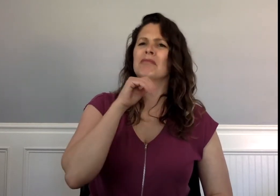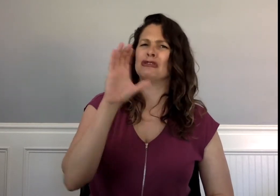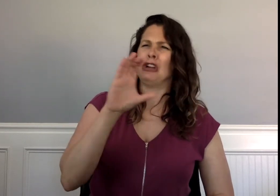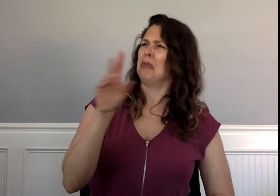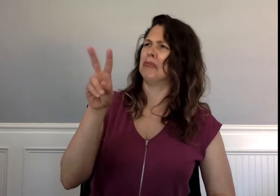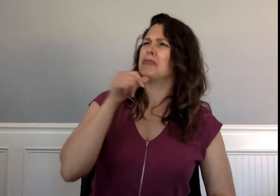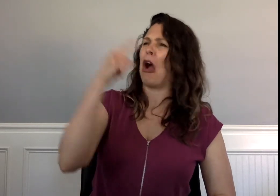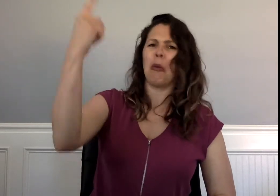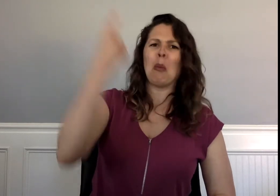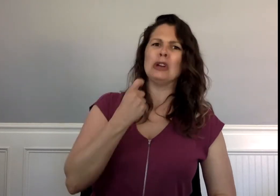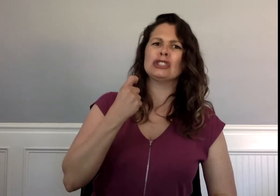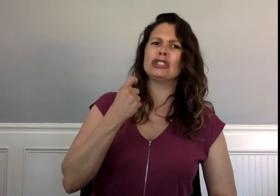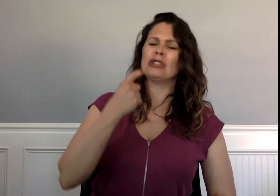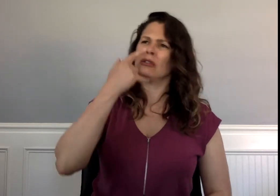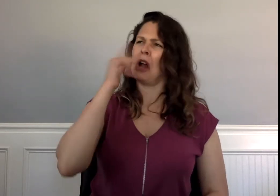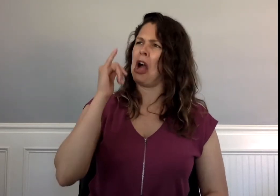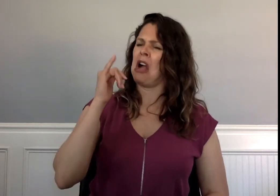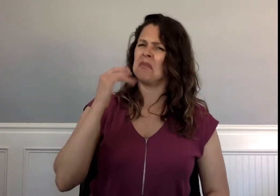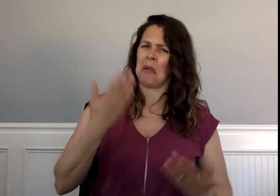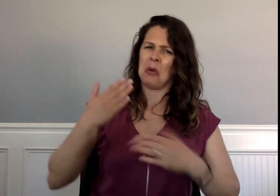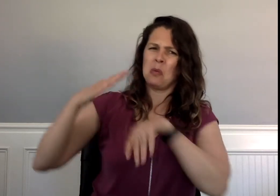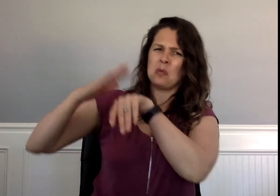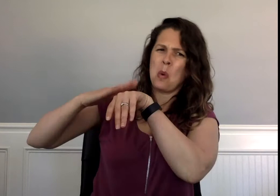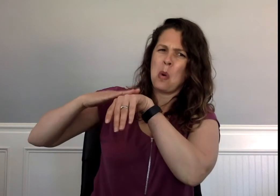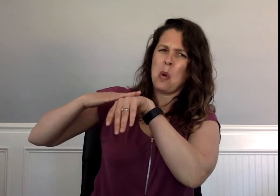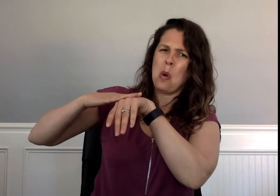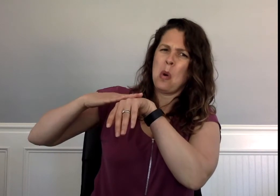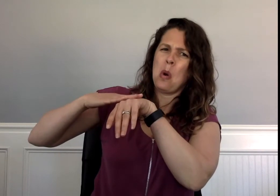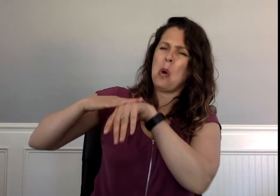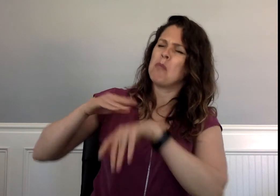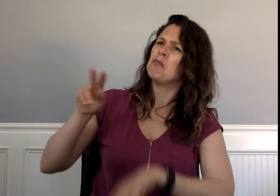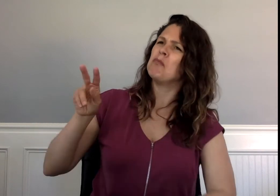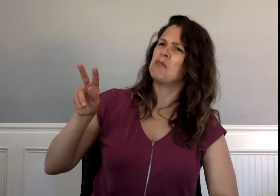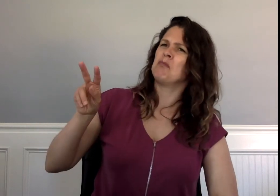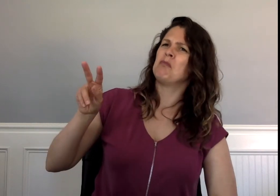It wasn’t really a question. It was more of a warning.